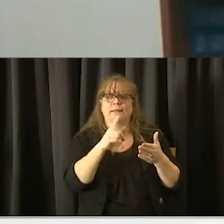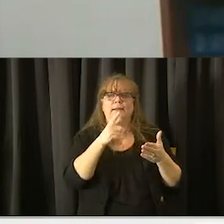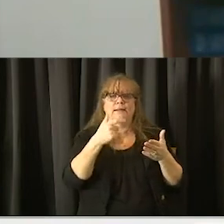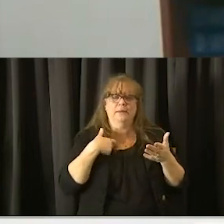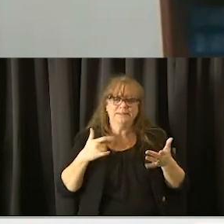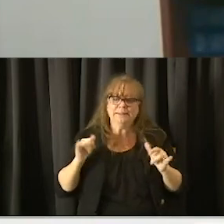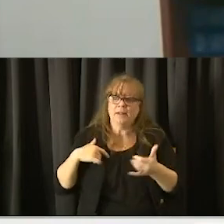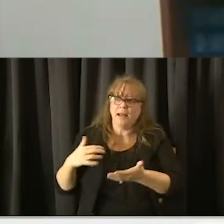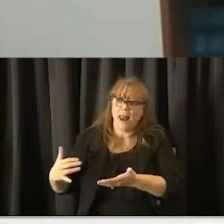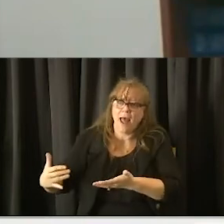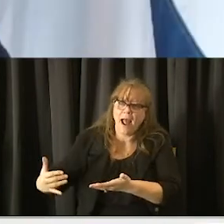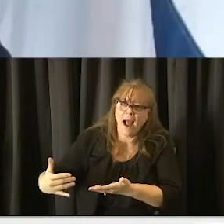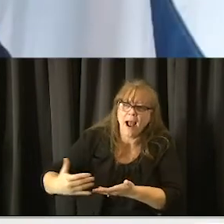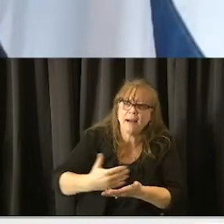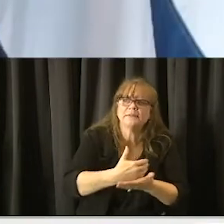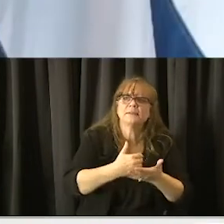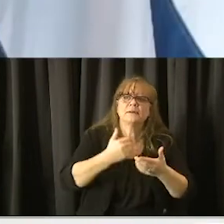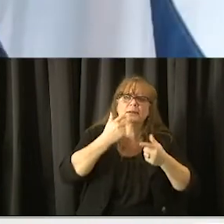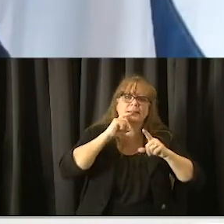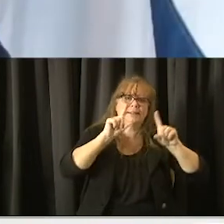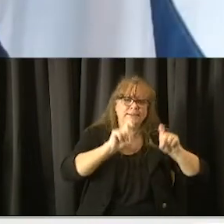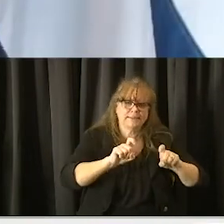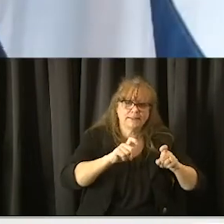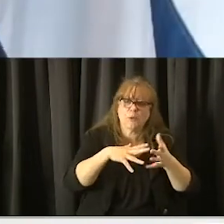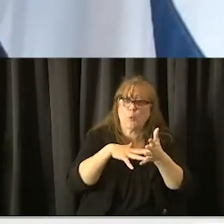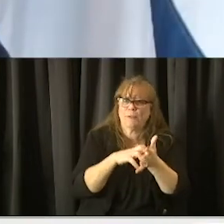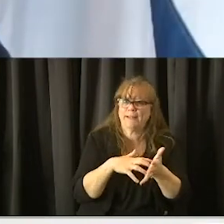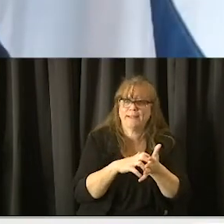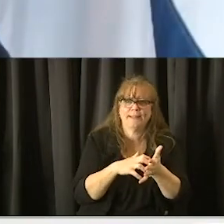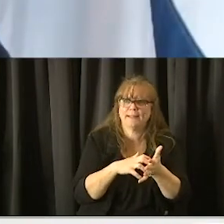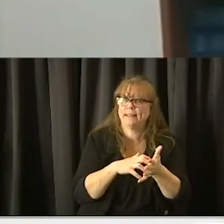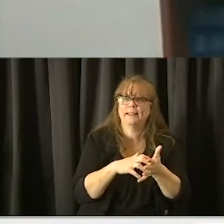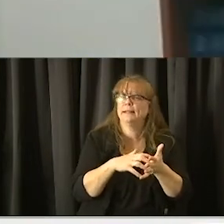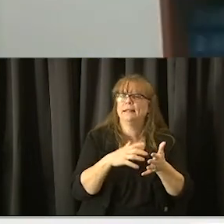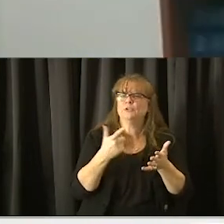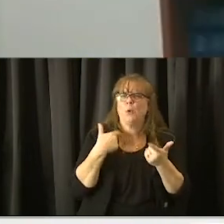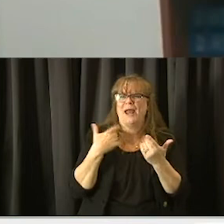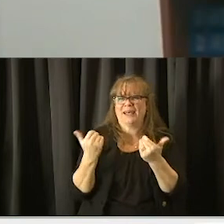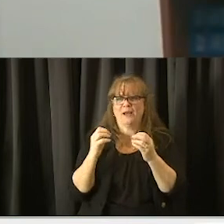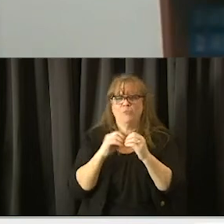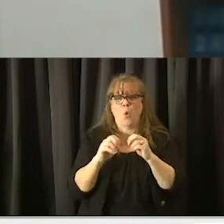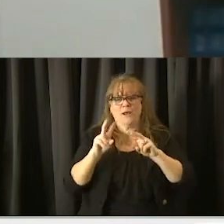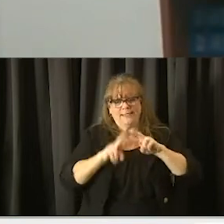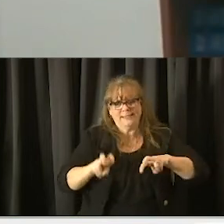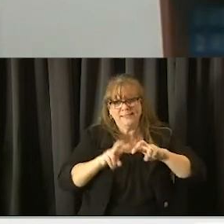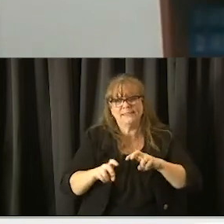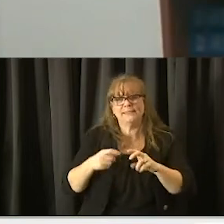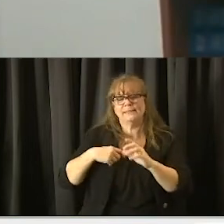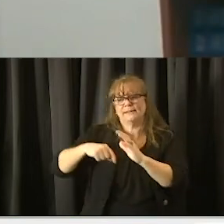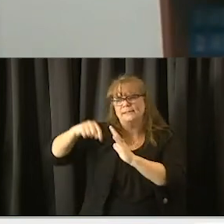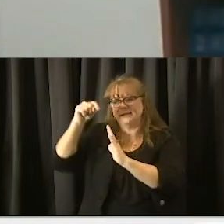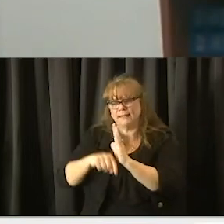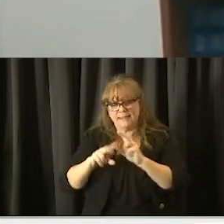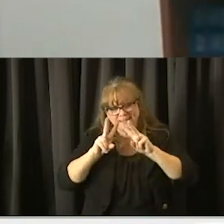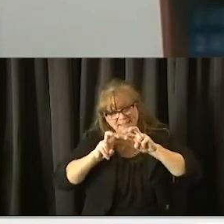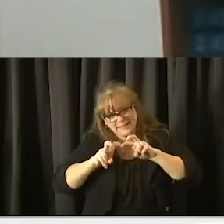we have the answer for that um this particular sample um was a little bit less strong signal so